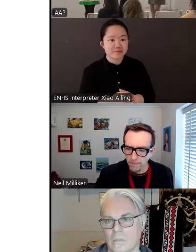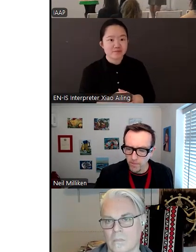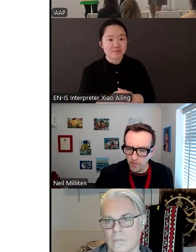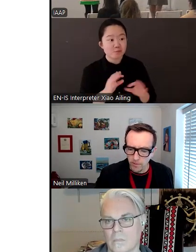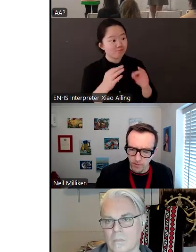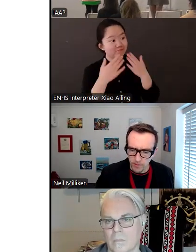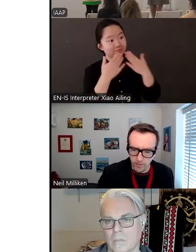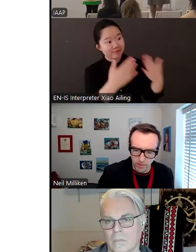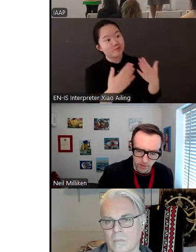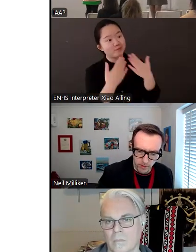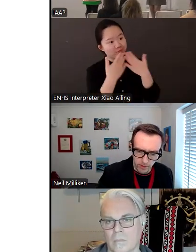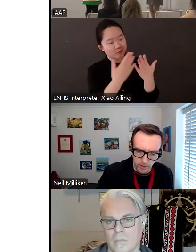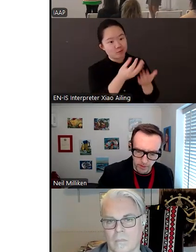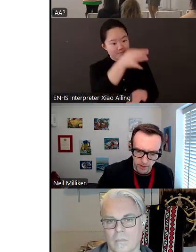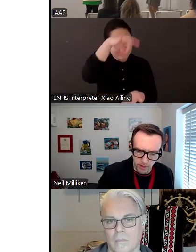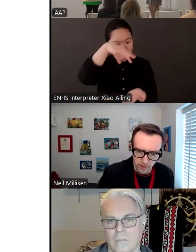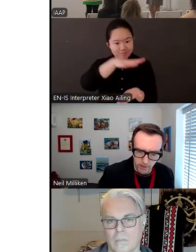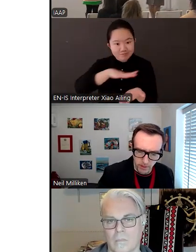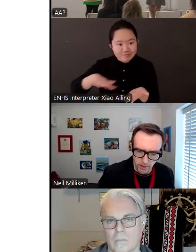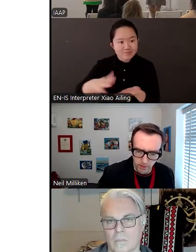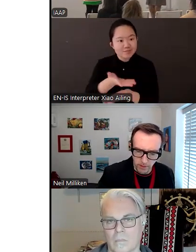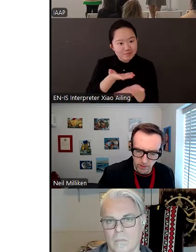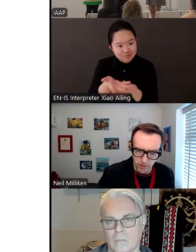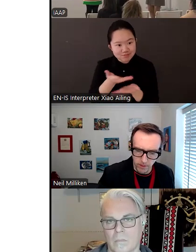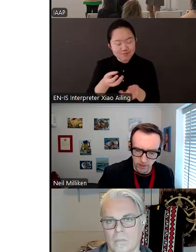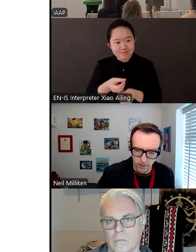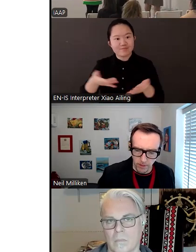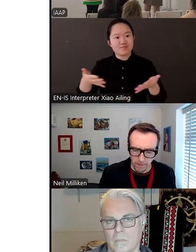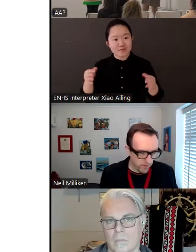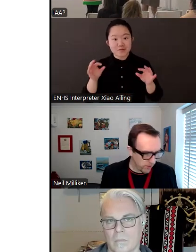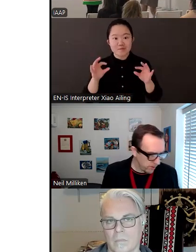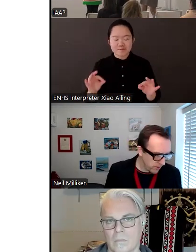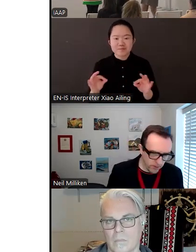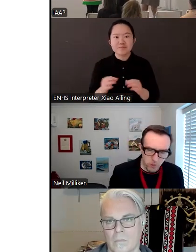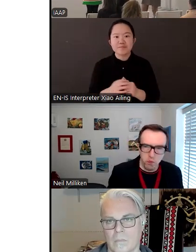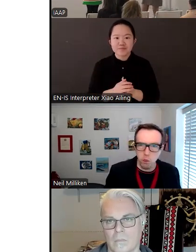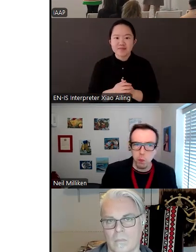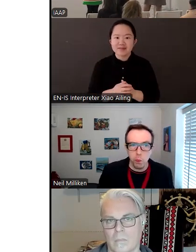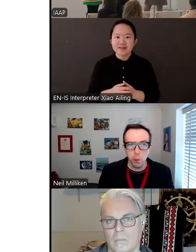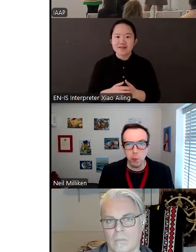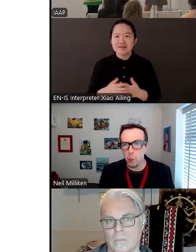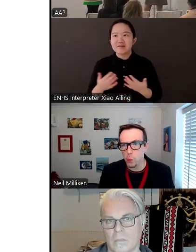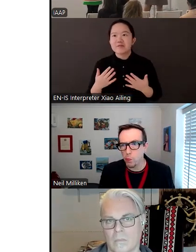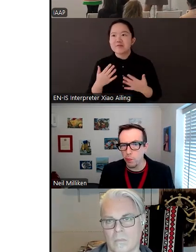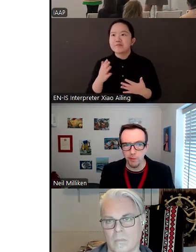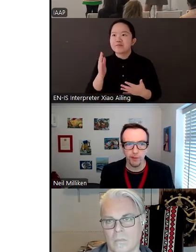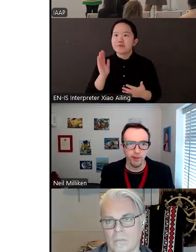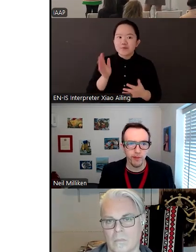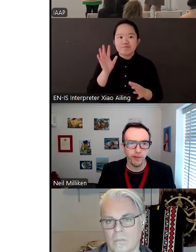And I hope every accessibility expert in the room will think about all these things and try to kind of encapsulate it into user research and user